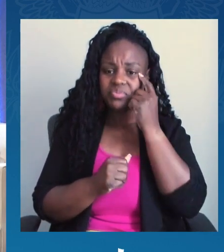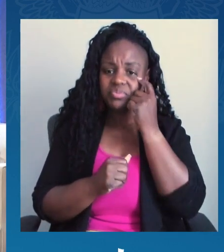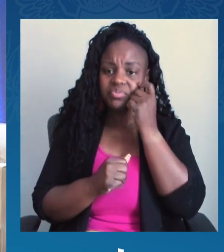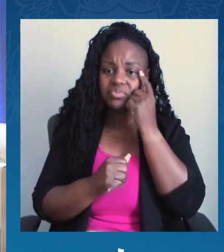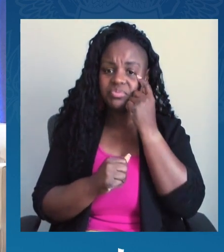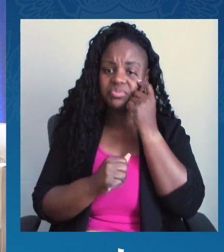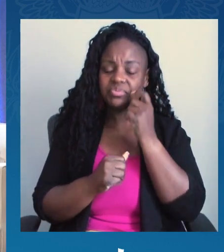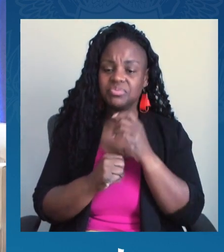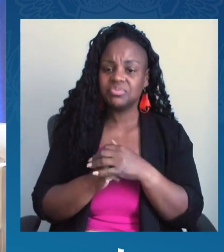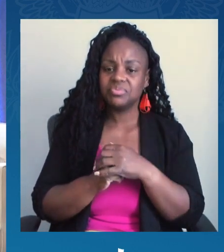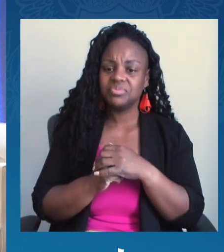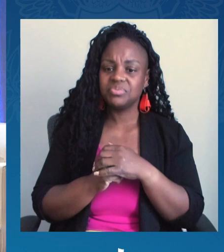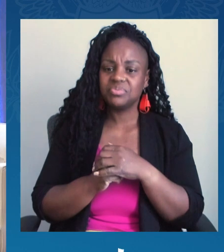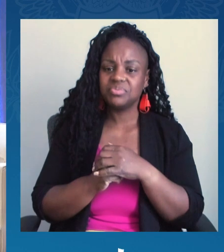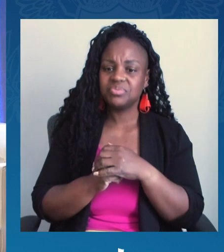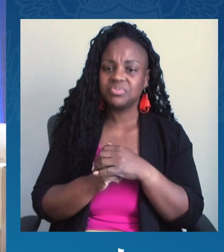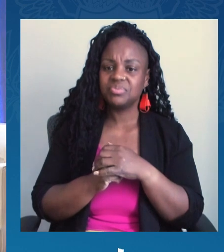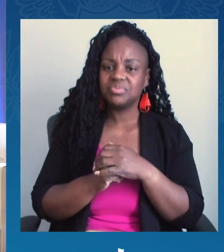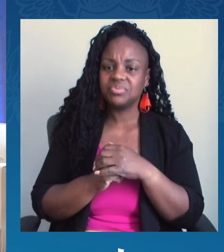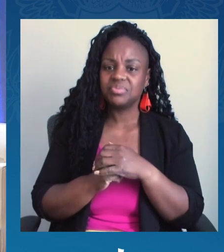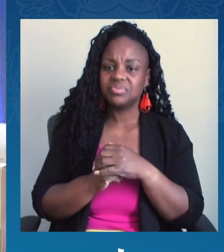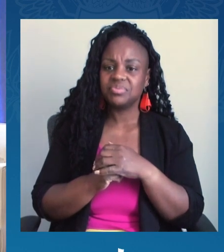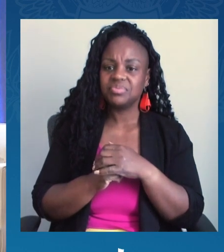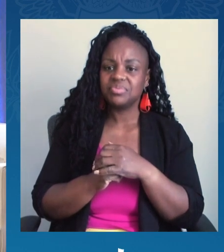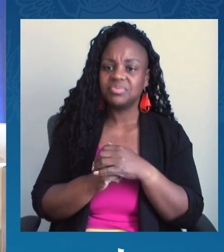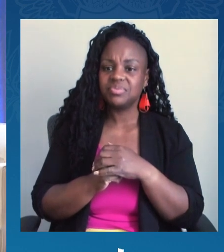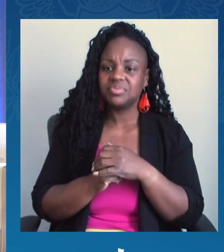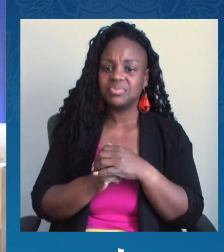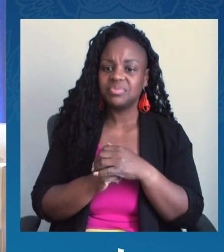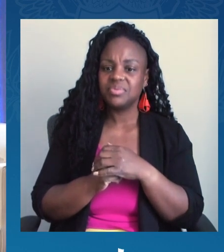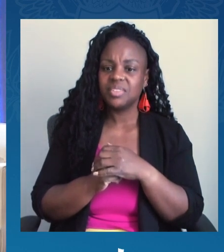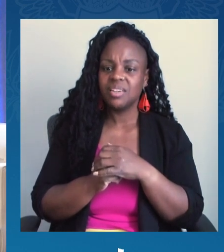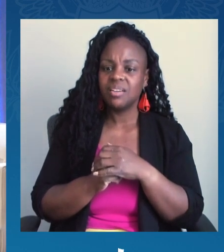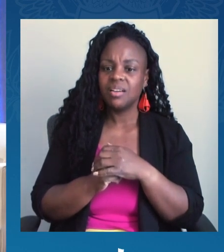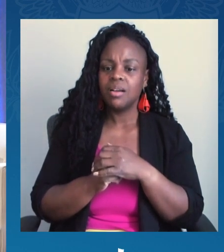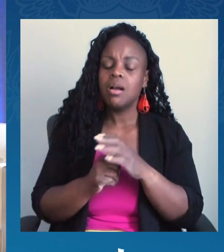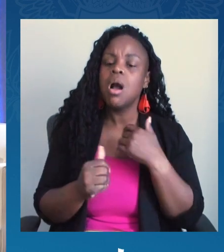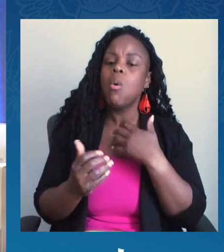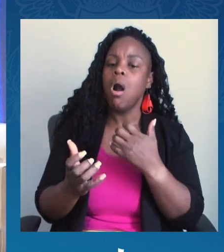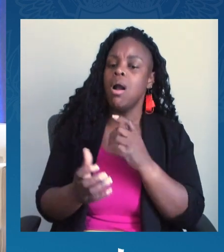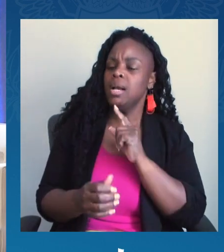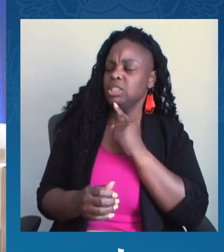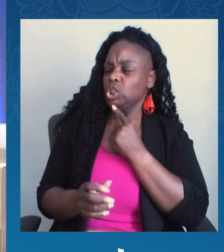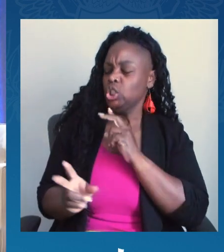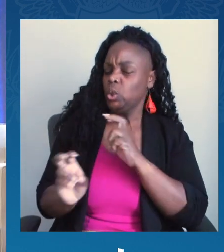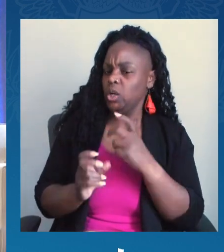I want to kind of get into a serious topic that's on the top of mind, probably not only for this organization,